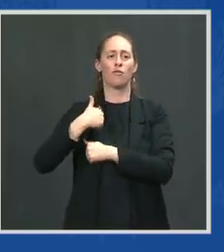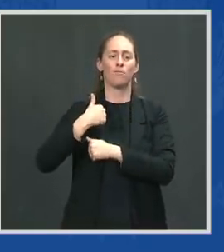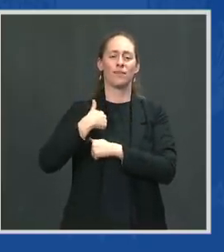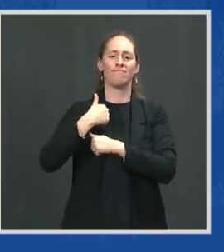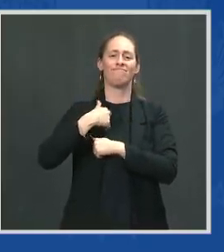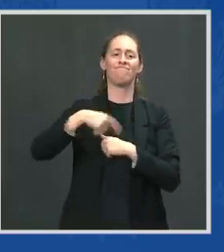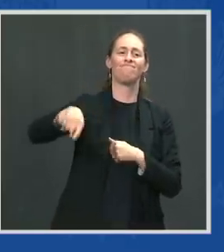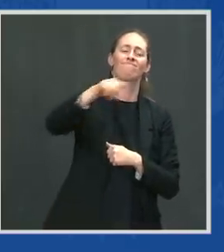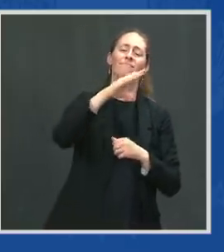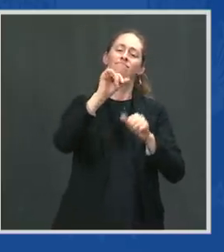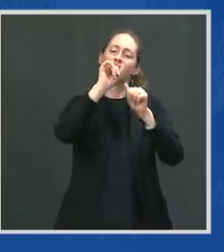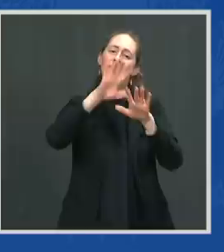who lost someone in this endeavor.